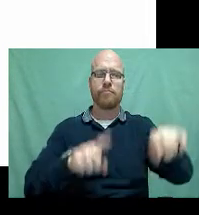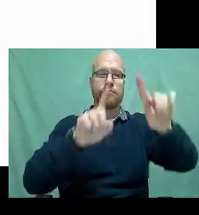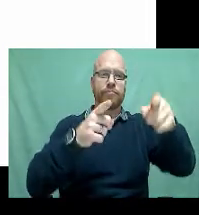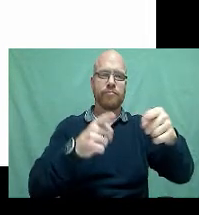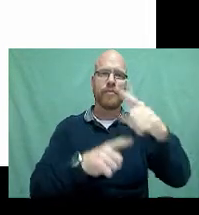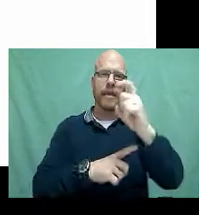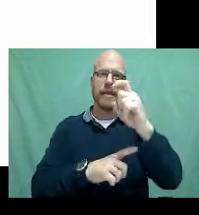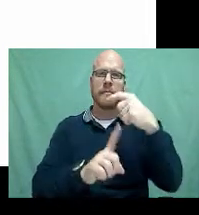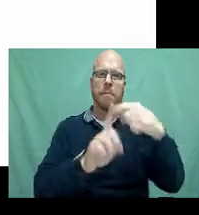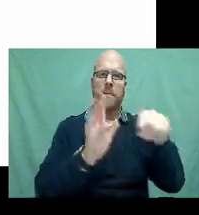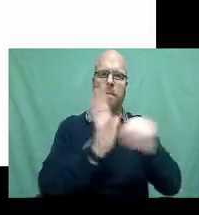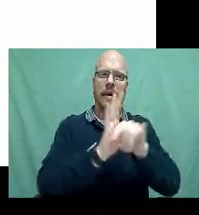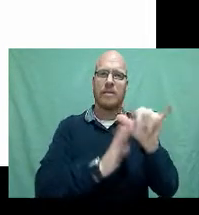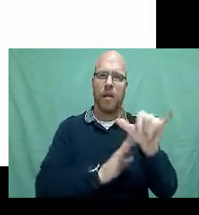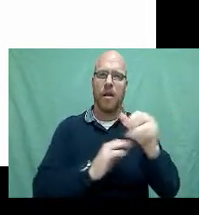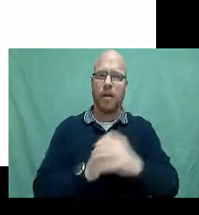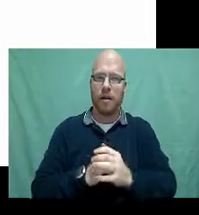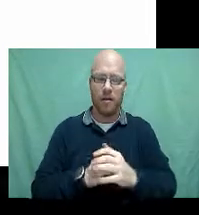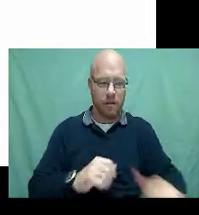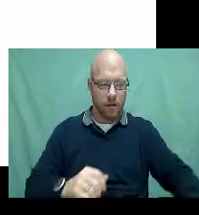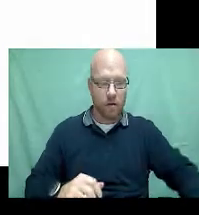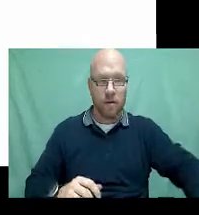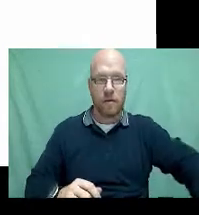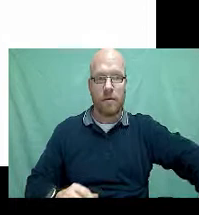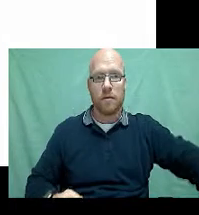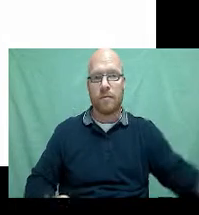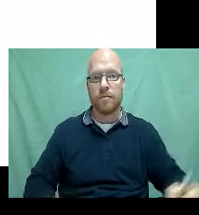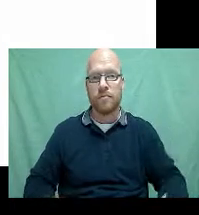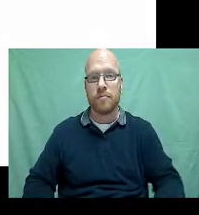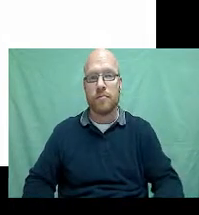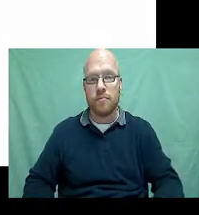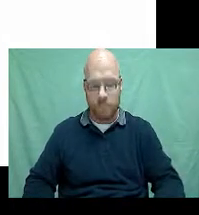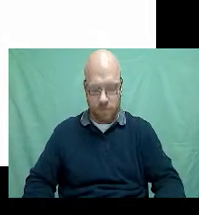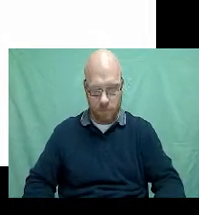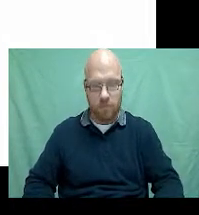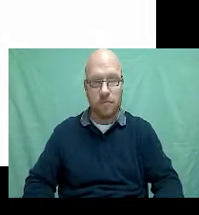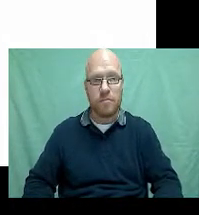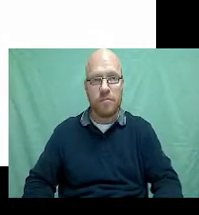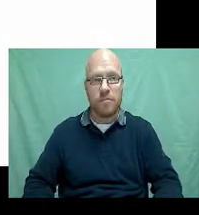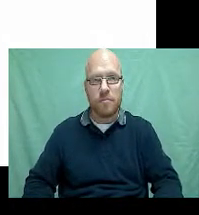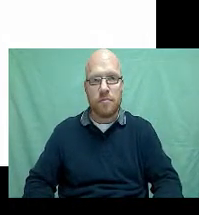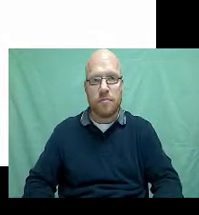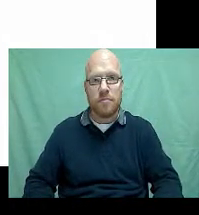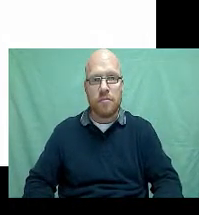it's x plus y parentheses times parentheses x minus y.